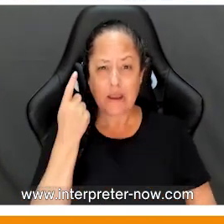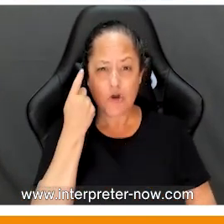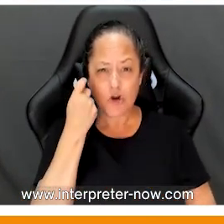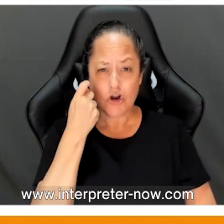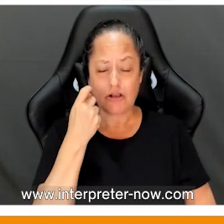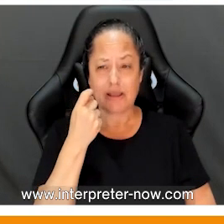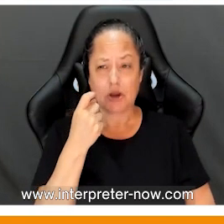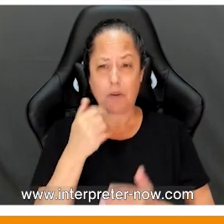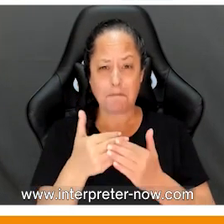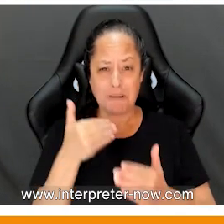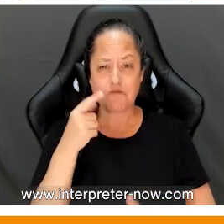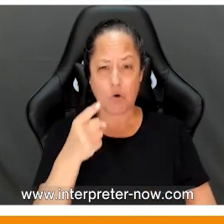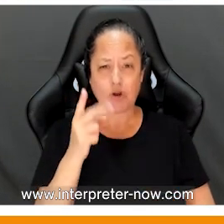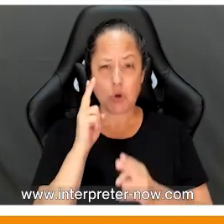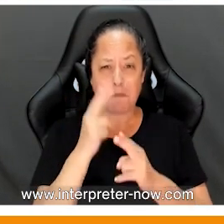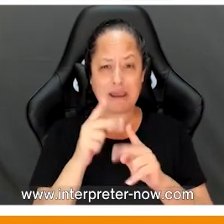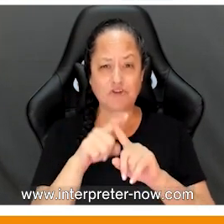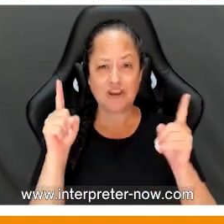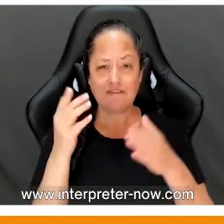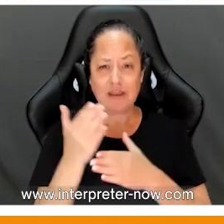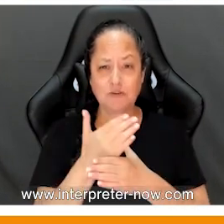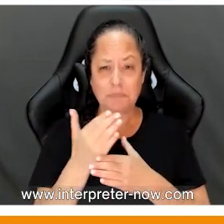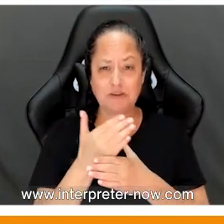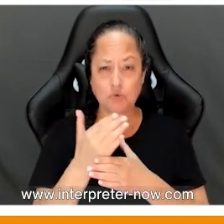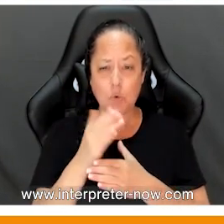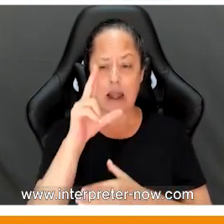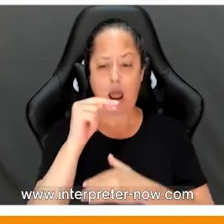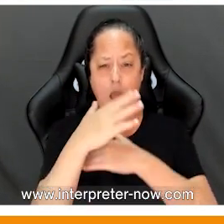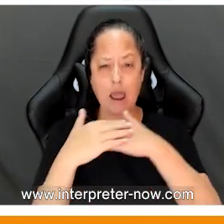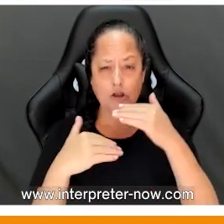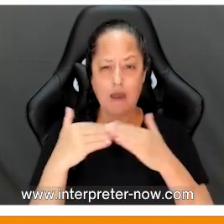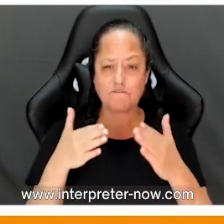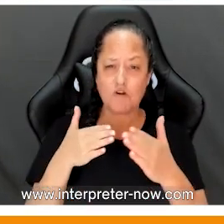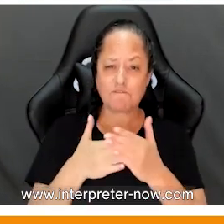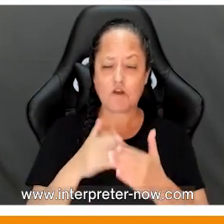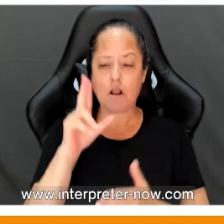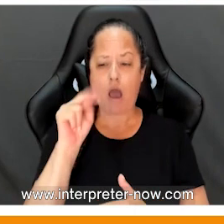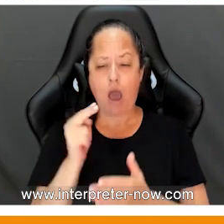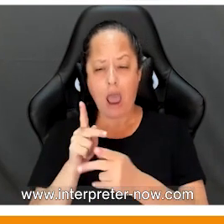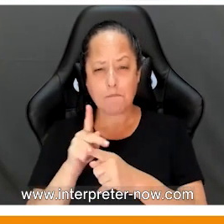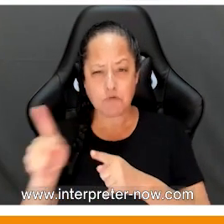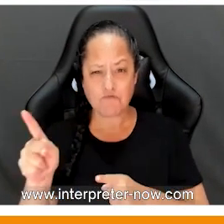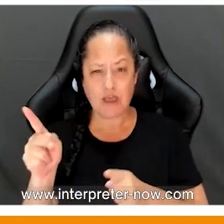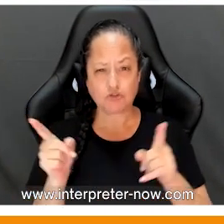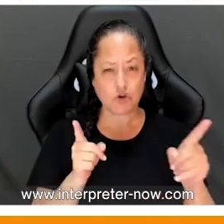When we were talking earlier once before, you mentioned the difference between uncomfortable versus unprofessional.